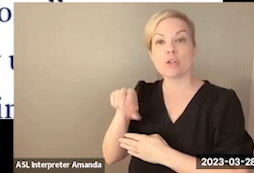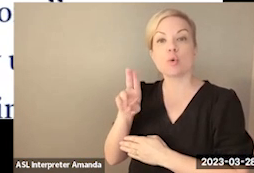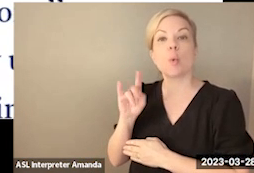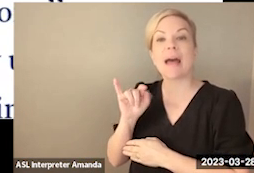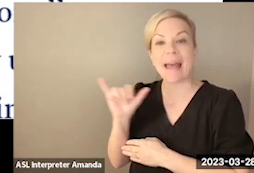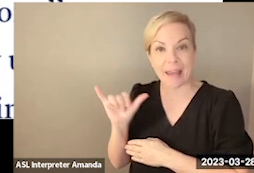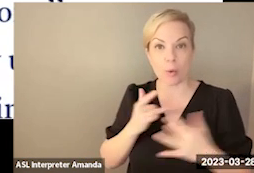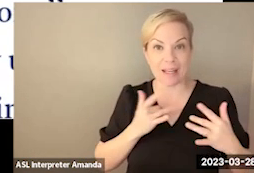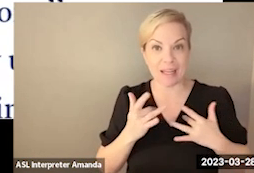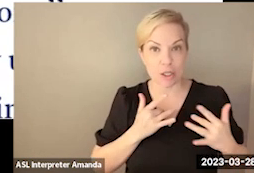Debbie Stine, Science & Technology Policy Academy: I like